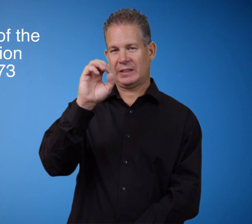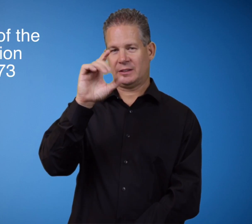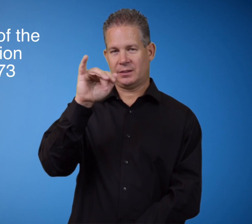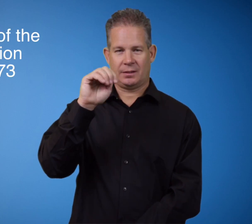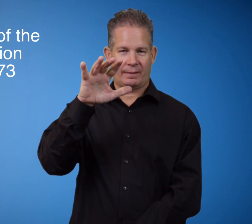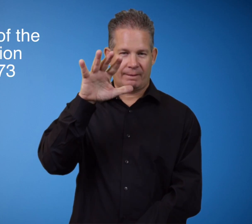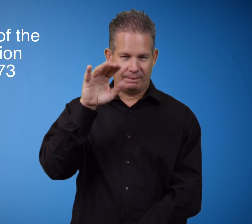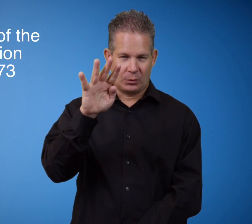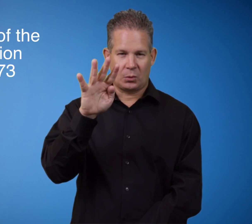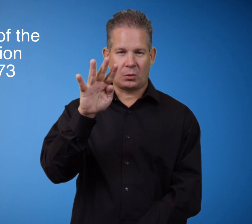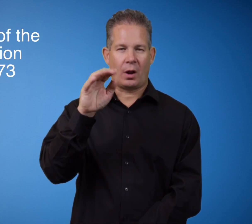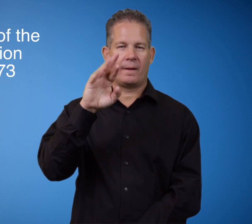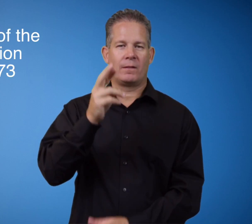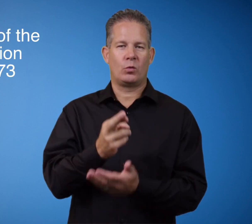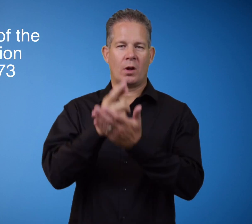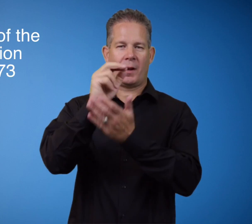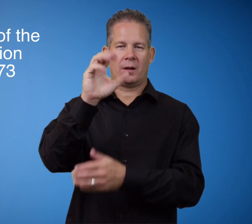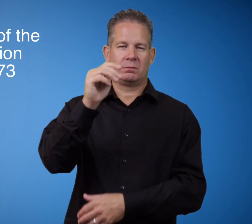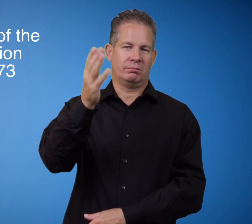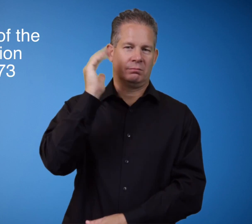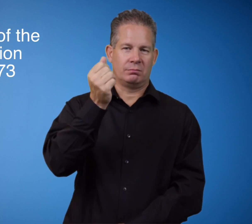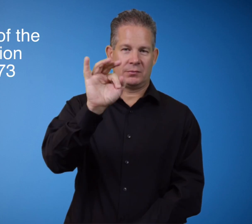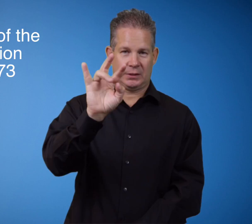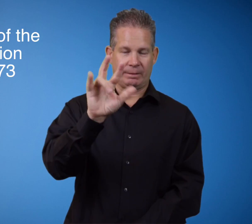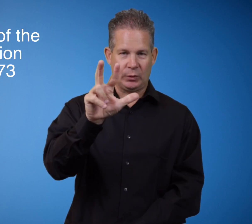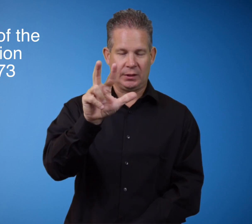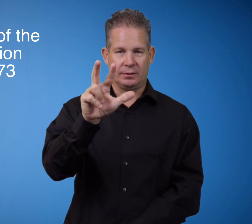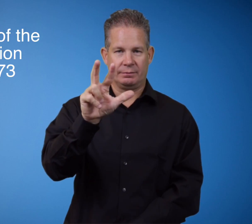Section 504 of the Rehabilitation Act of 1973.